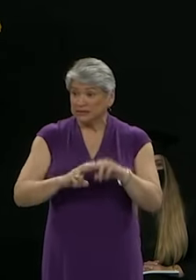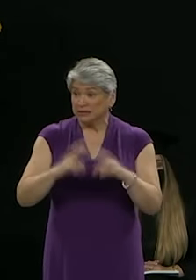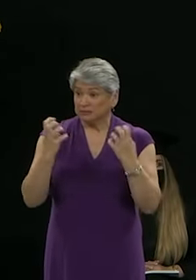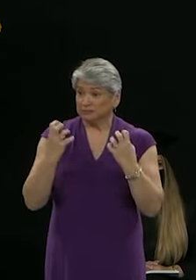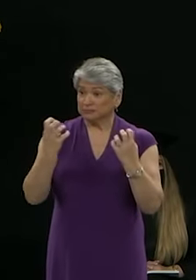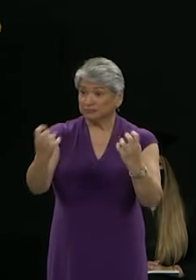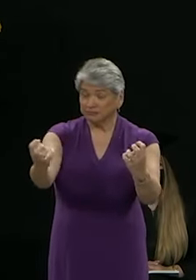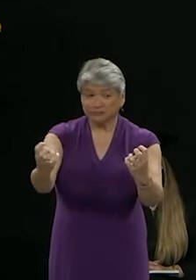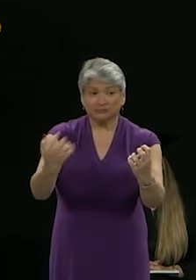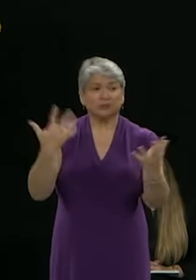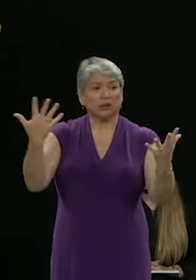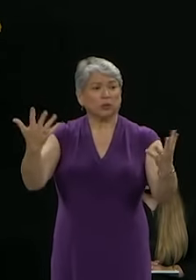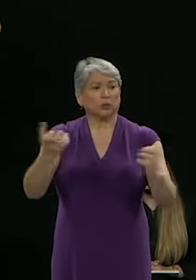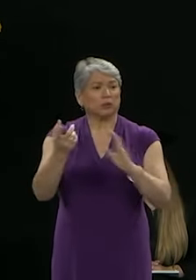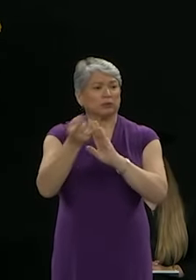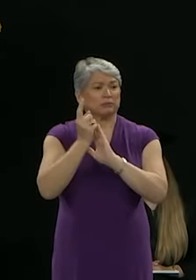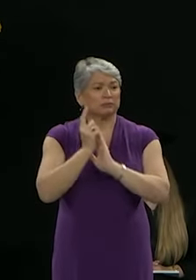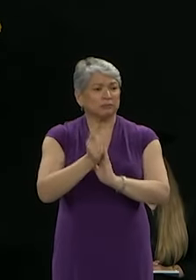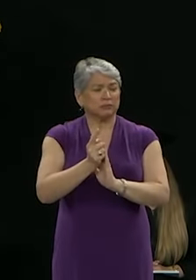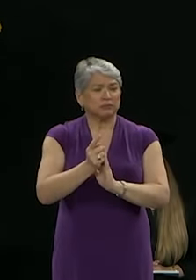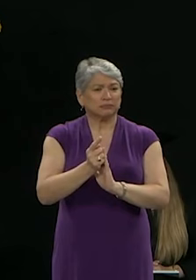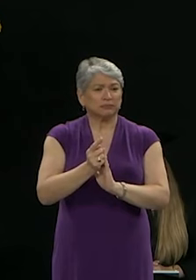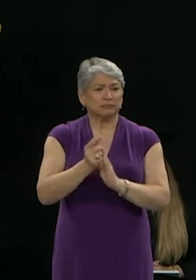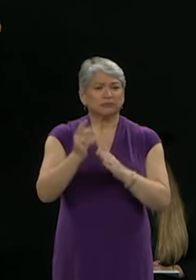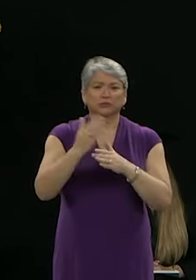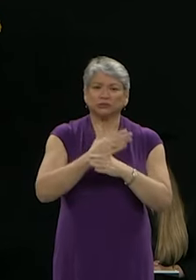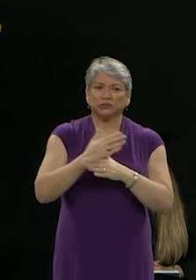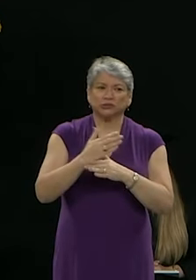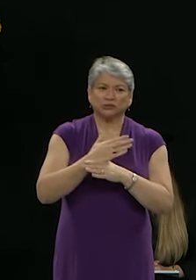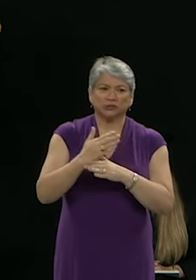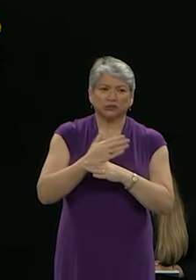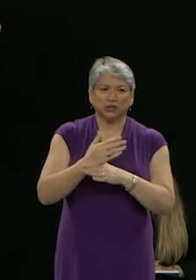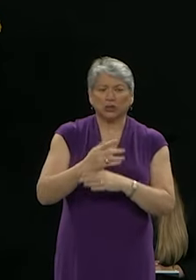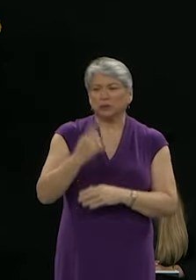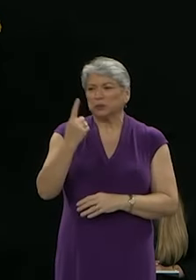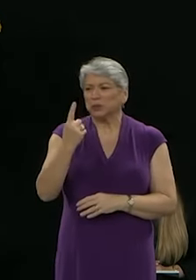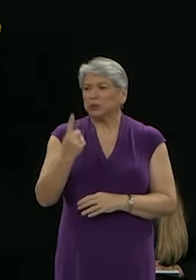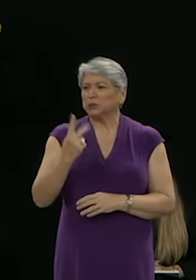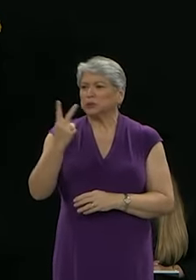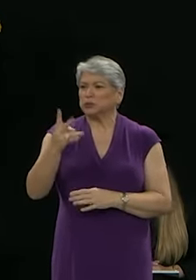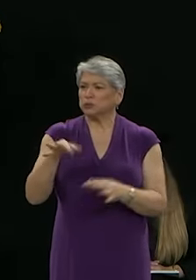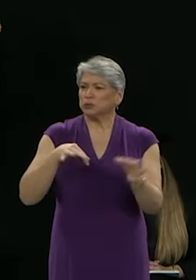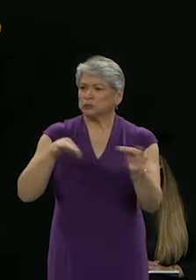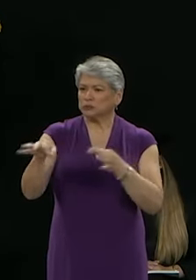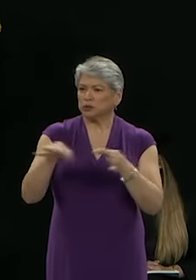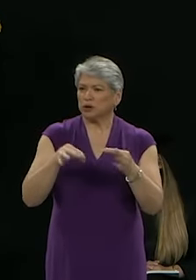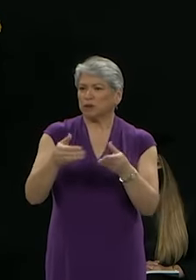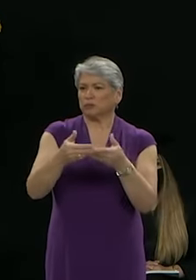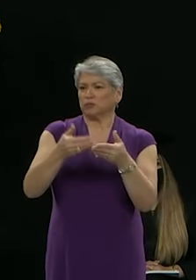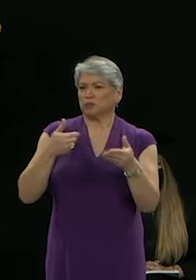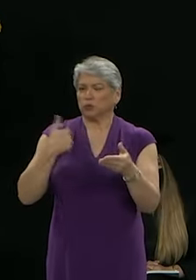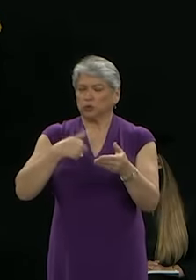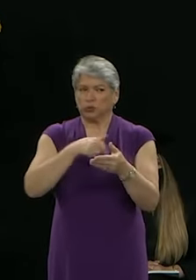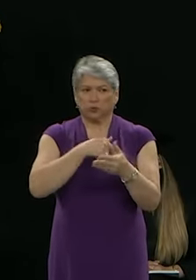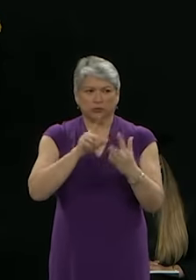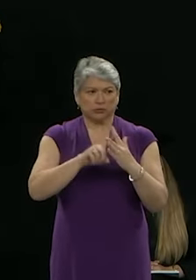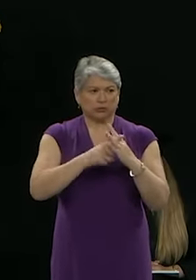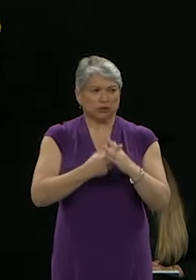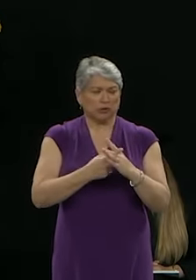I'd like to take just a moment to share with you one or two instructions as we prepare to confer your degrees.